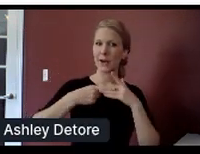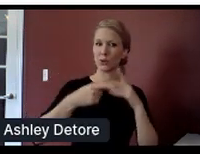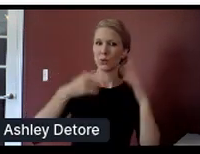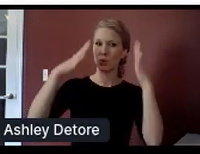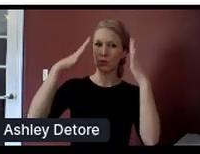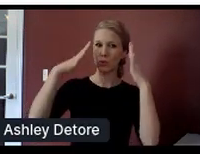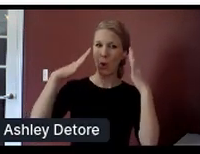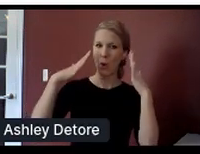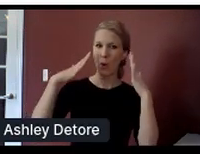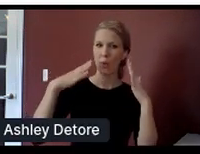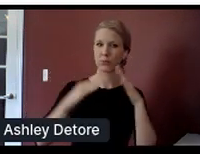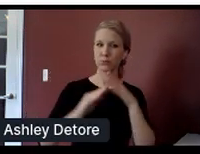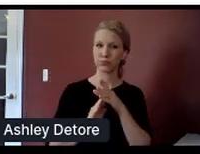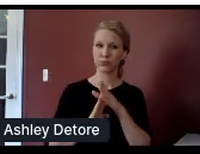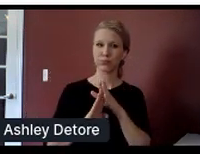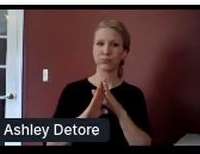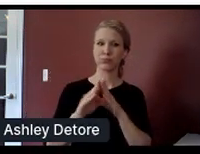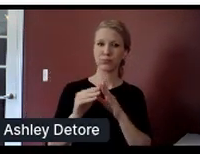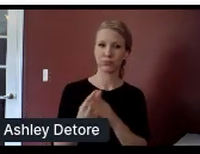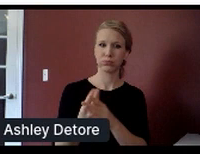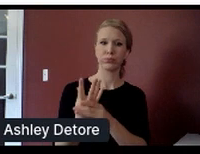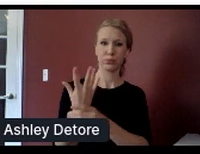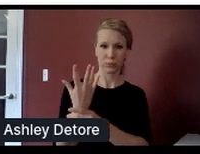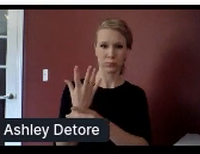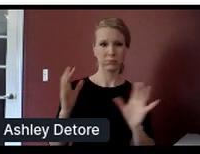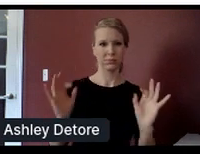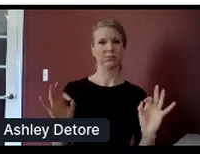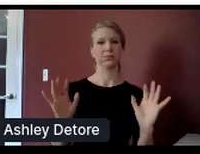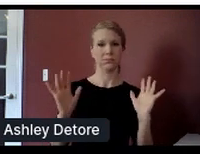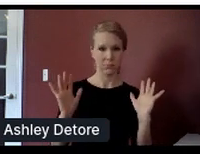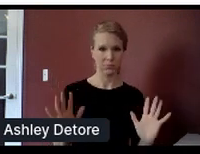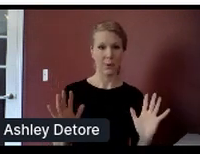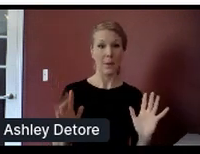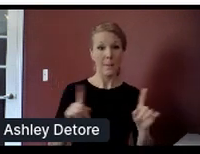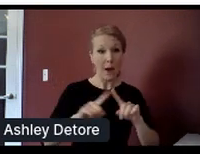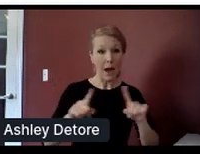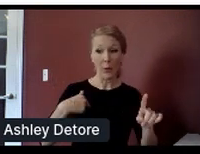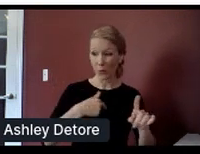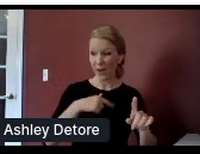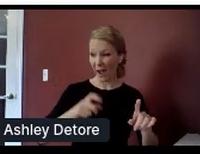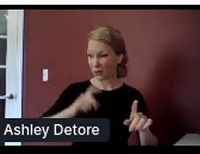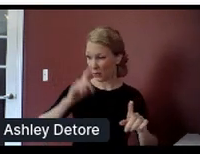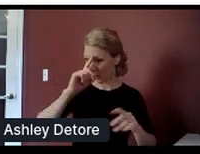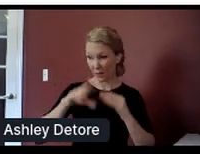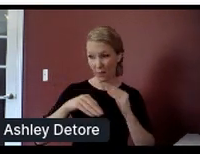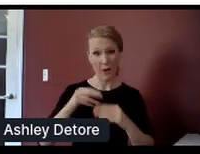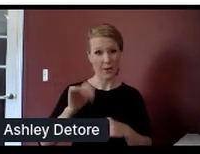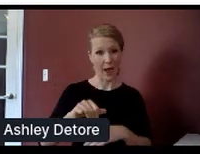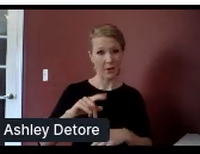But you have to think about those things when you start to navigate in professional spaces.